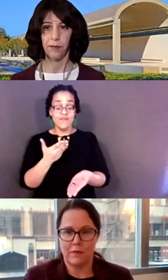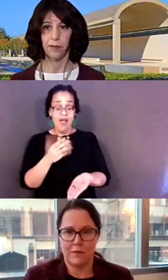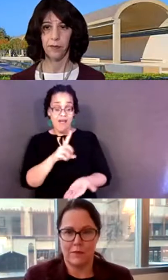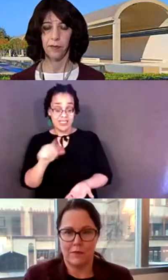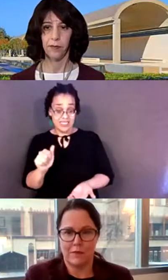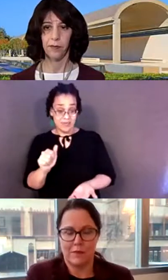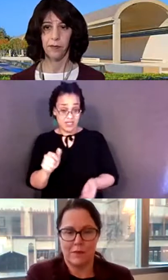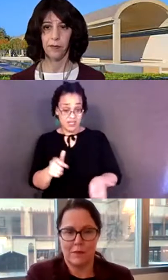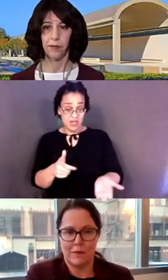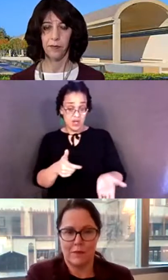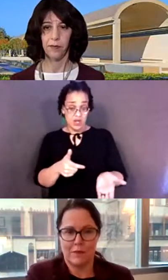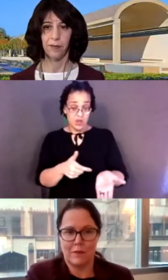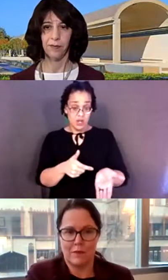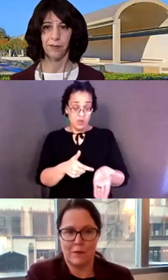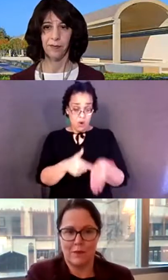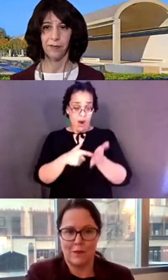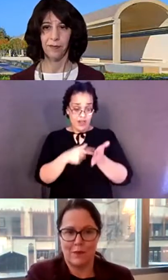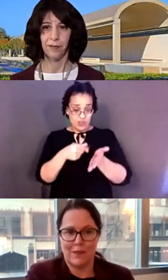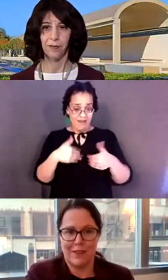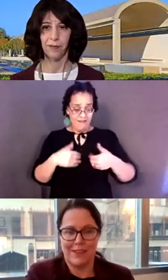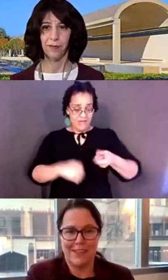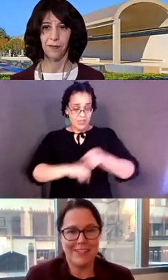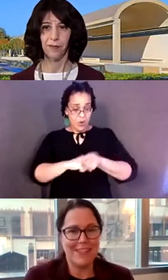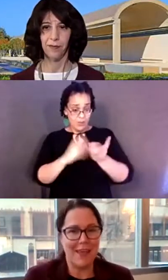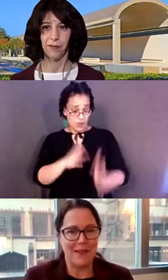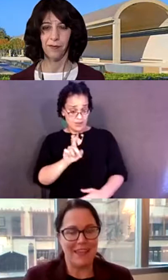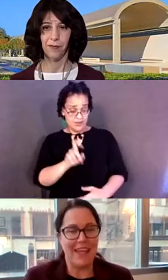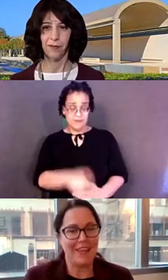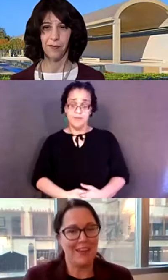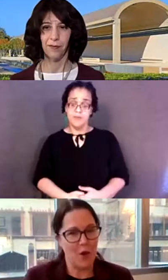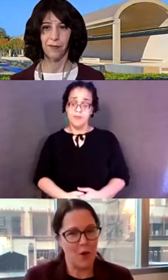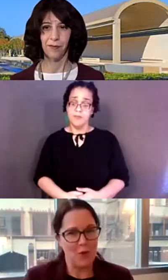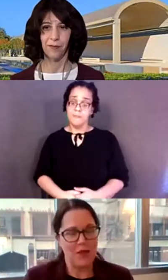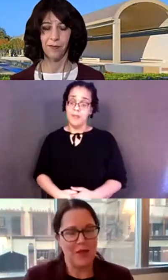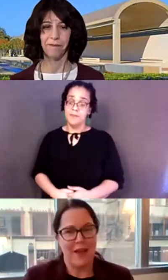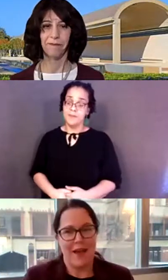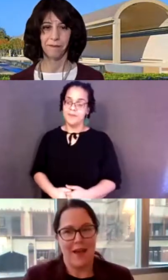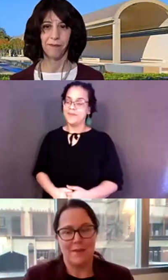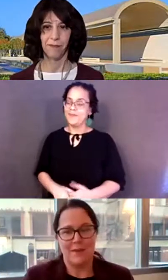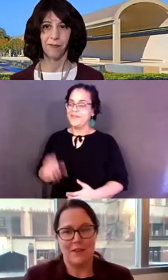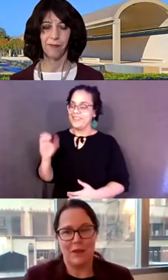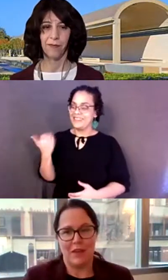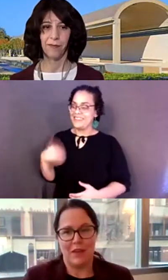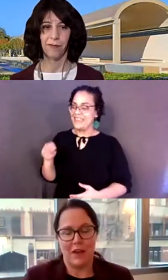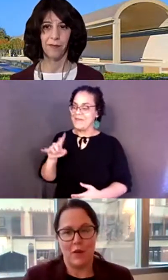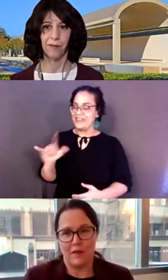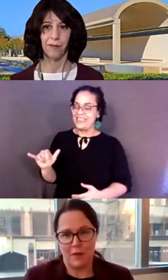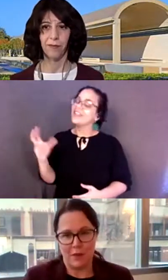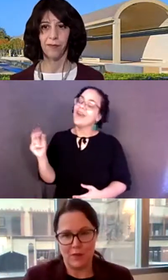have a support person? This is Emily, and no.